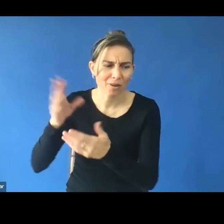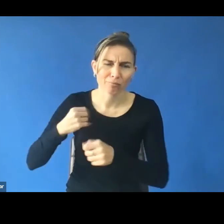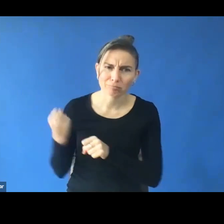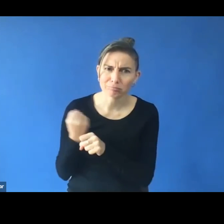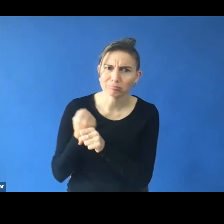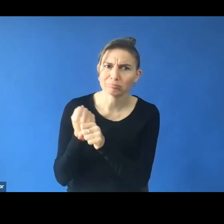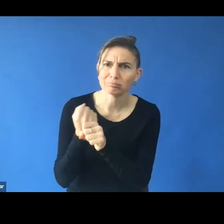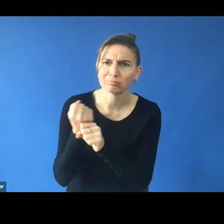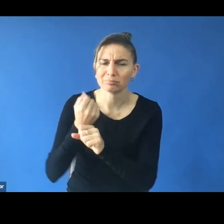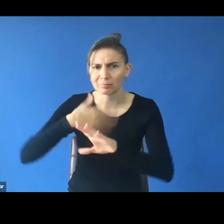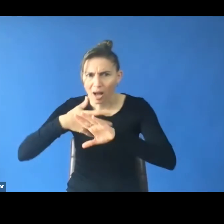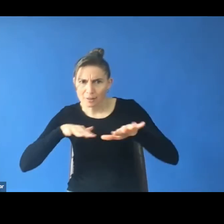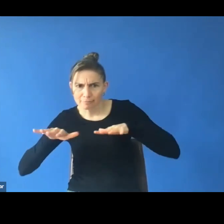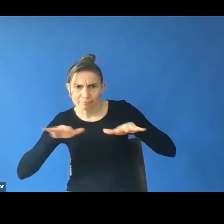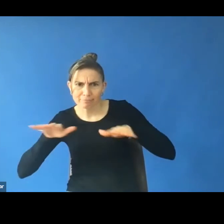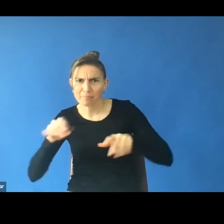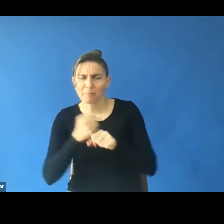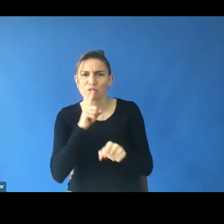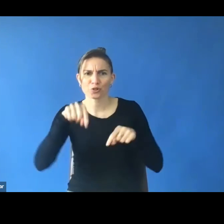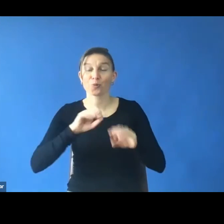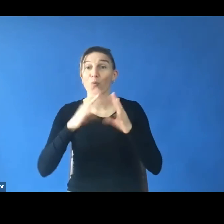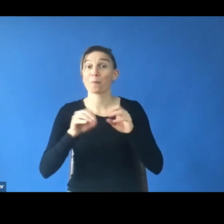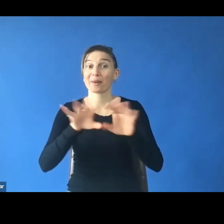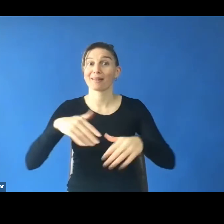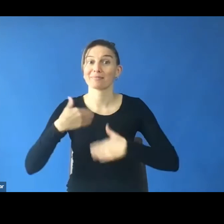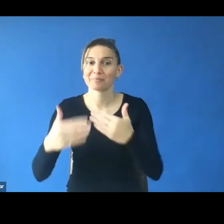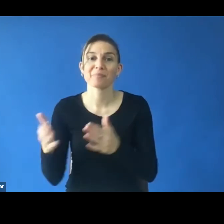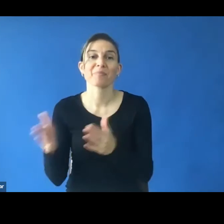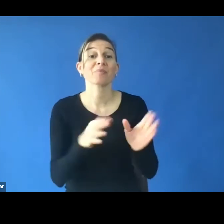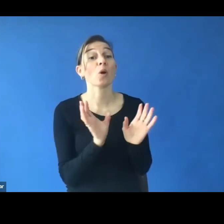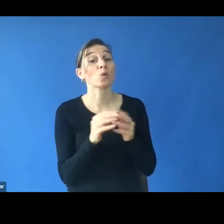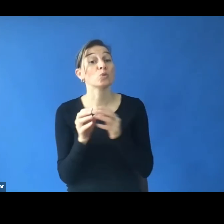to make sure this webinar runs smoothly. Thank you to the consortium members.